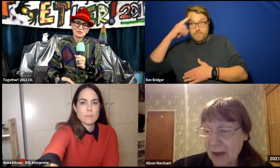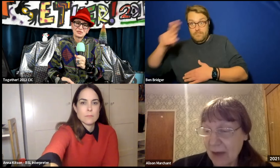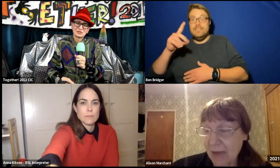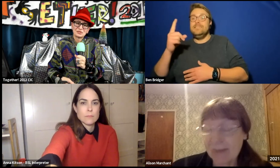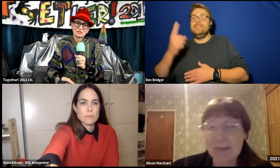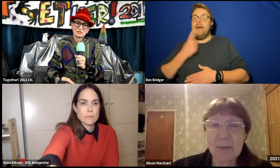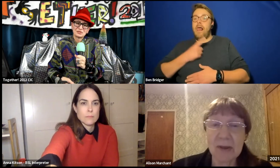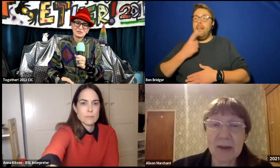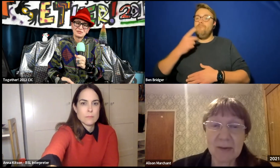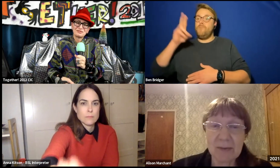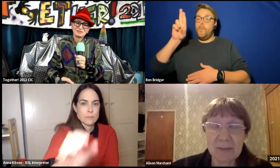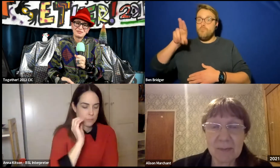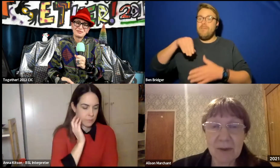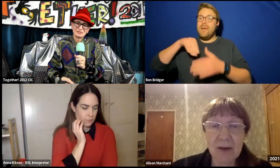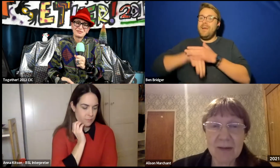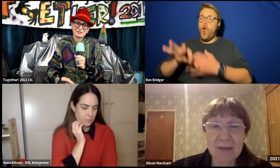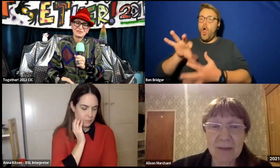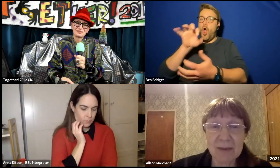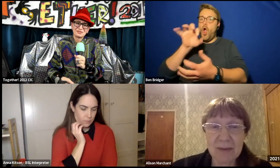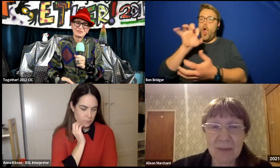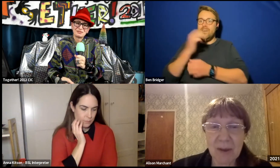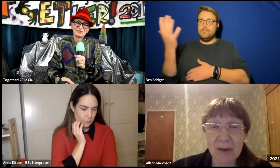added my own parts to it.